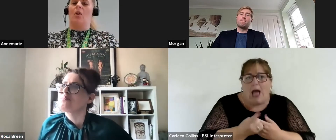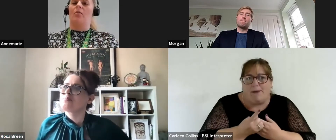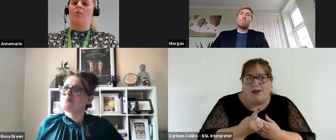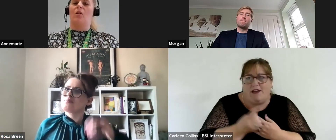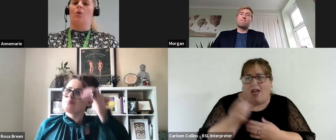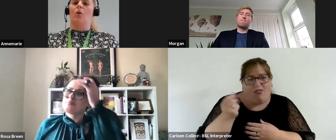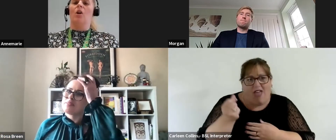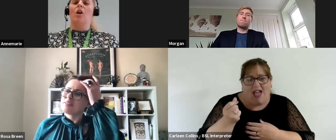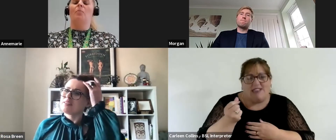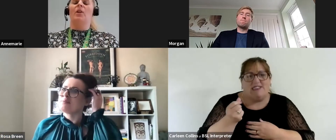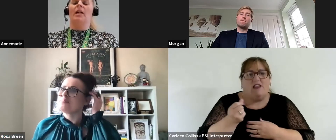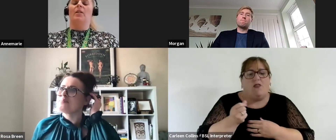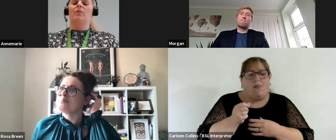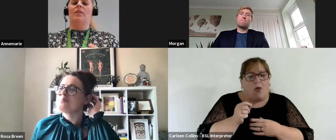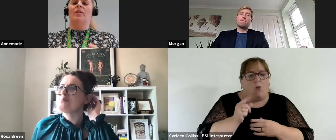It felt like someone had flicked that switch.